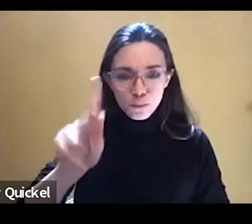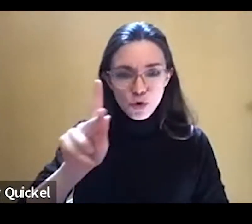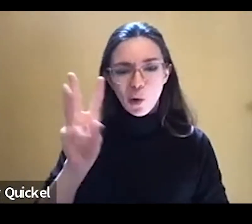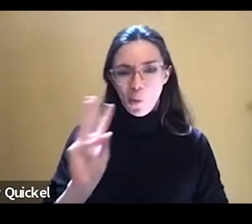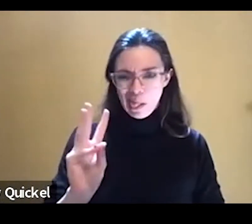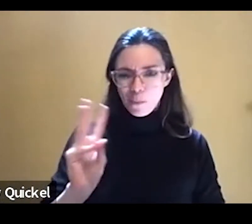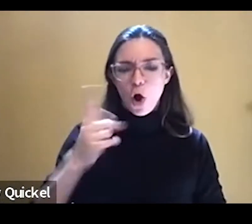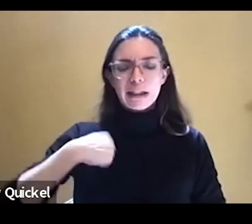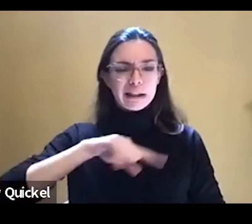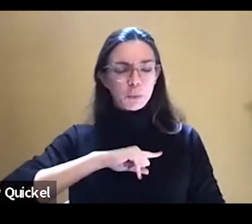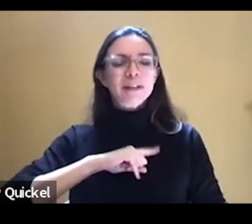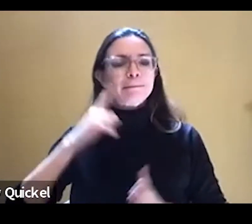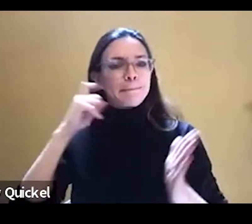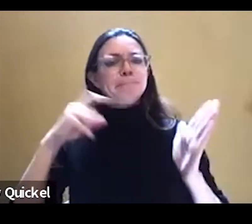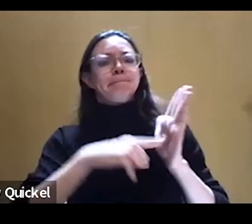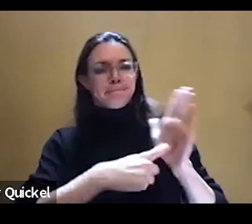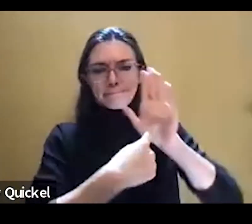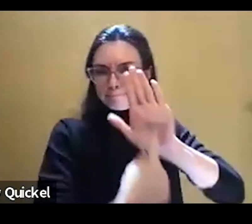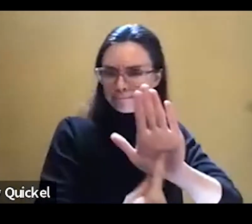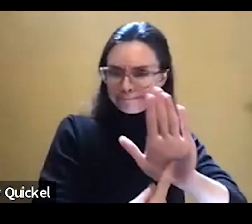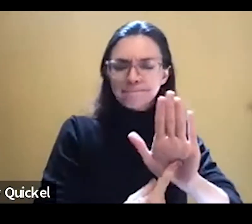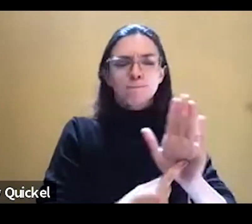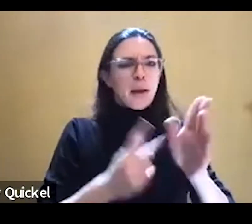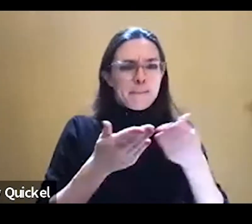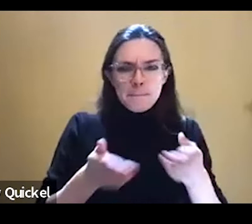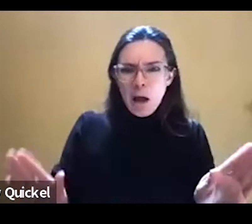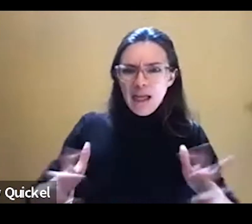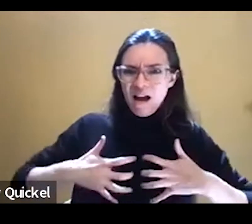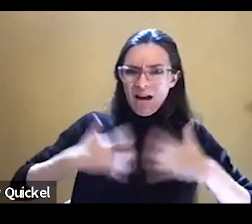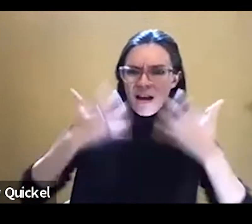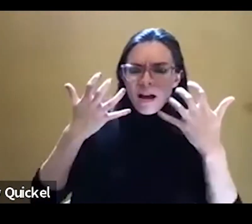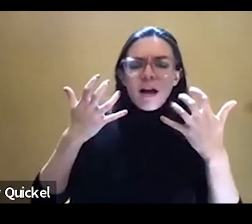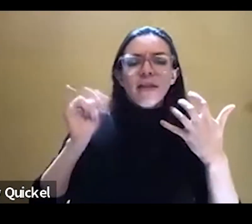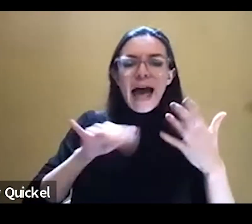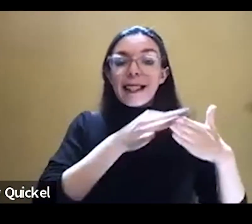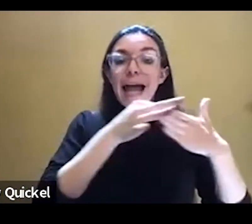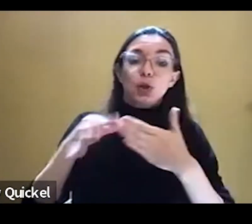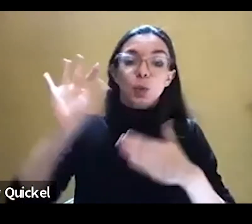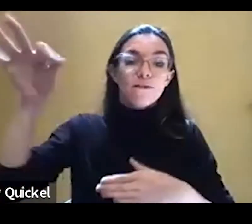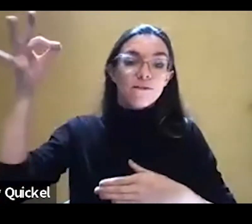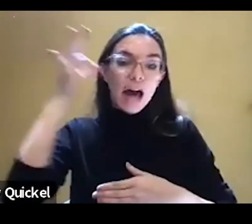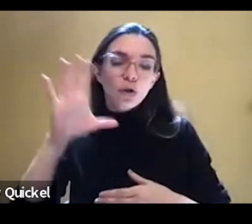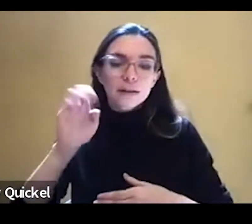City. Willowbrook is credited with sparking public outcry that led to the federal civil rights legislation that today